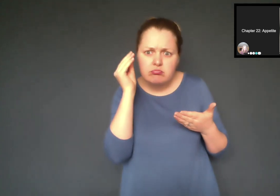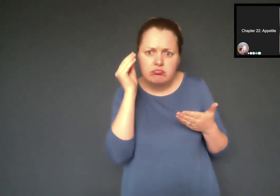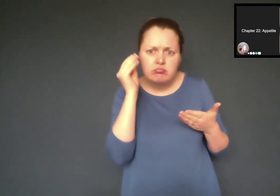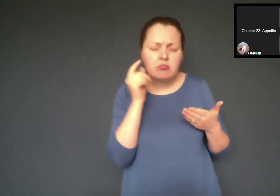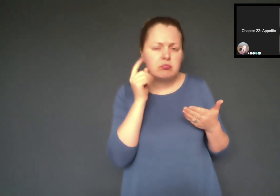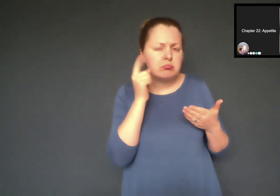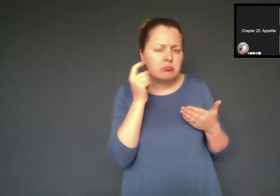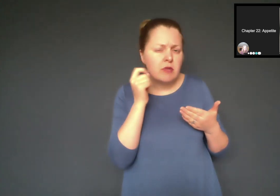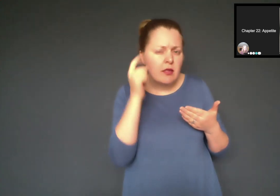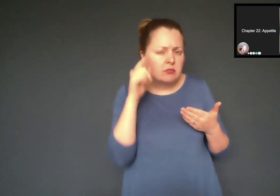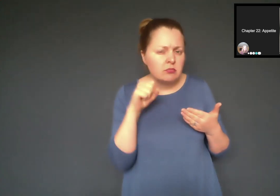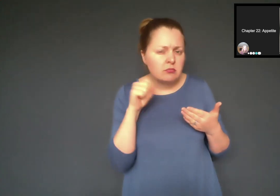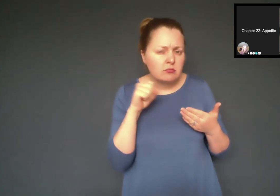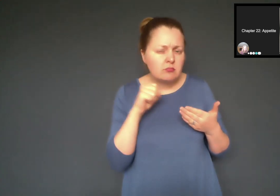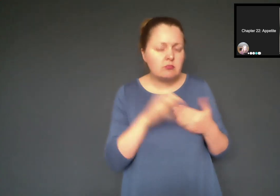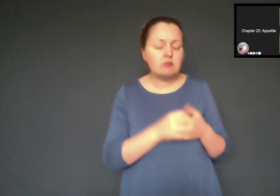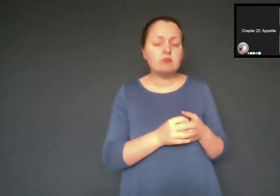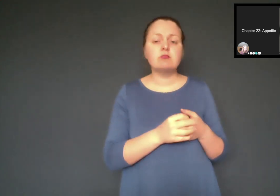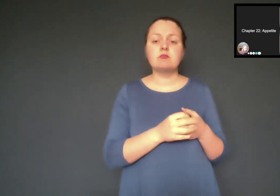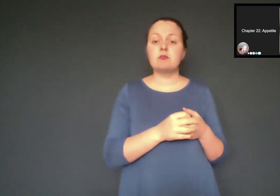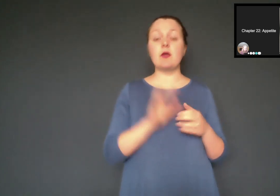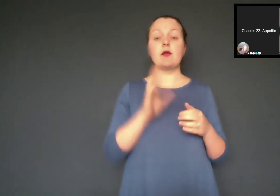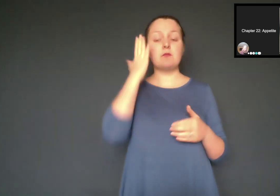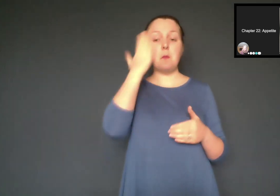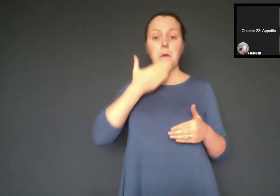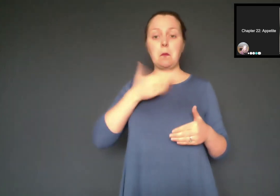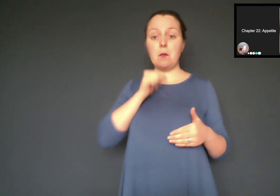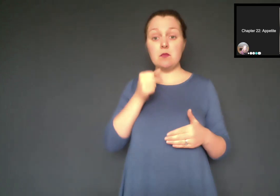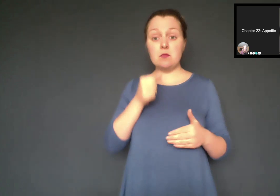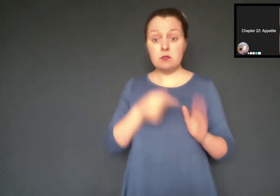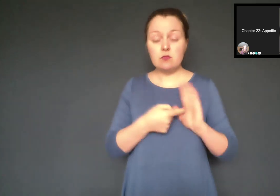he suspected it was he showed no sign of that suspicion however he simply said